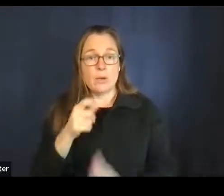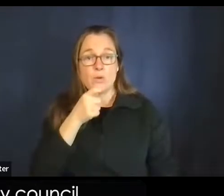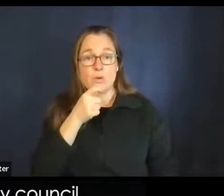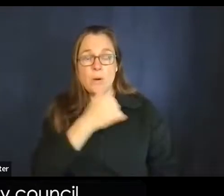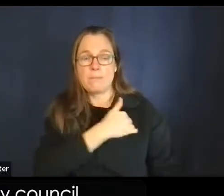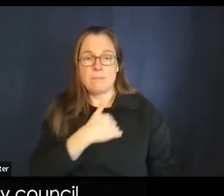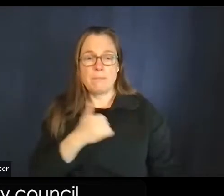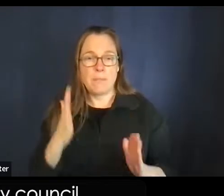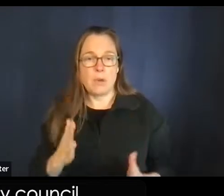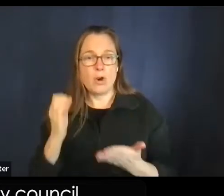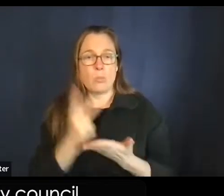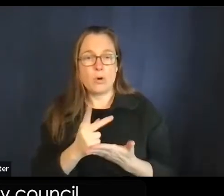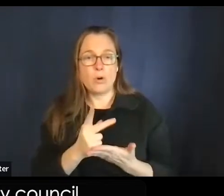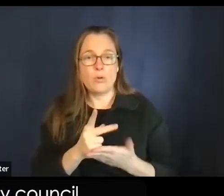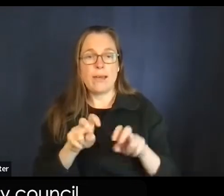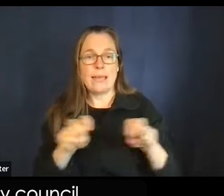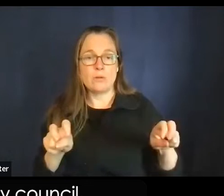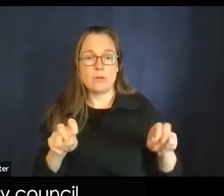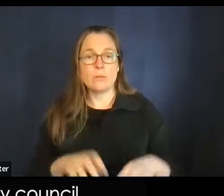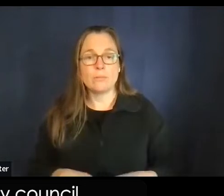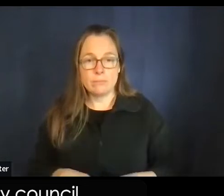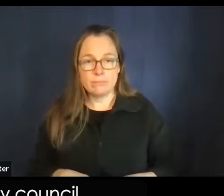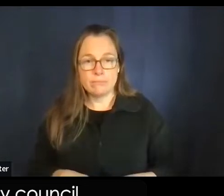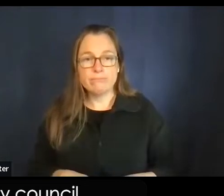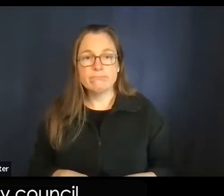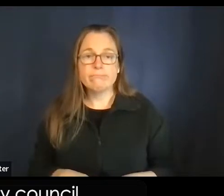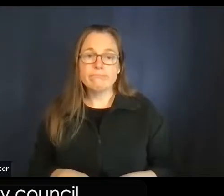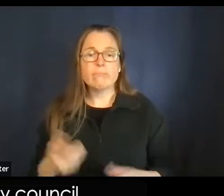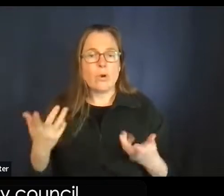approved by the city council, we’ve kind of talked about their roles and responsibilities.